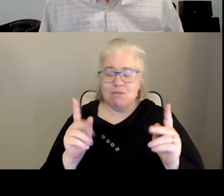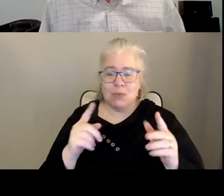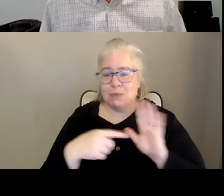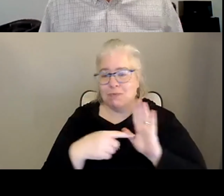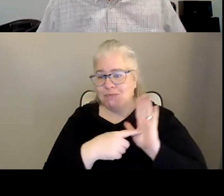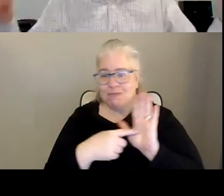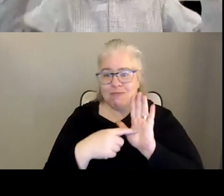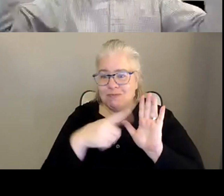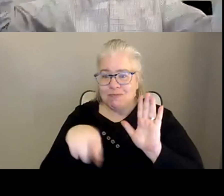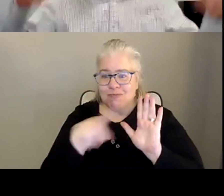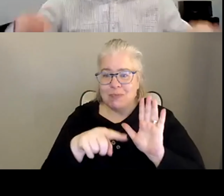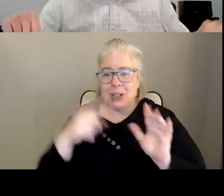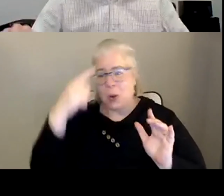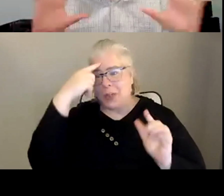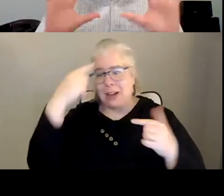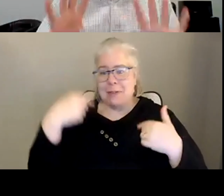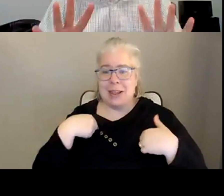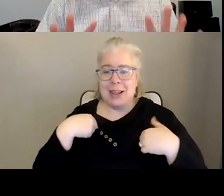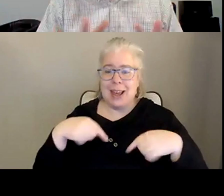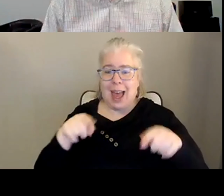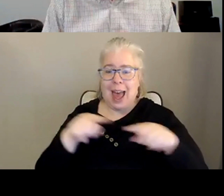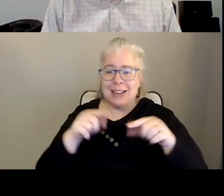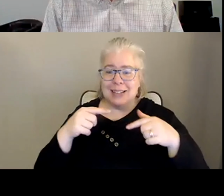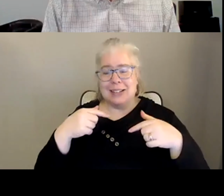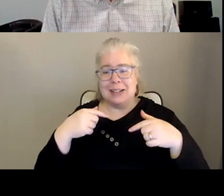So think of me as the picture frame and they're the picture today